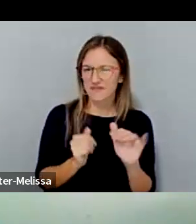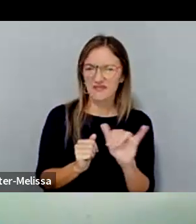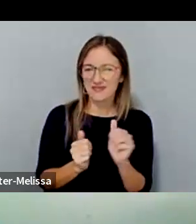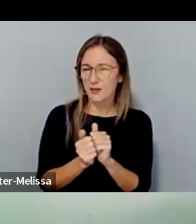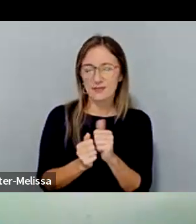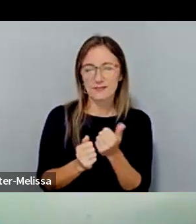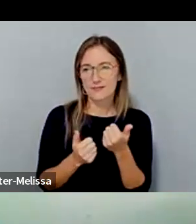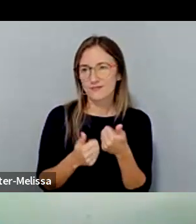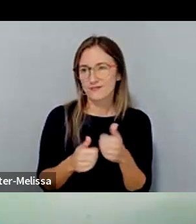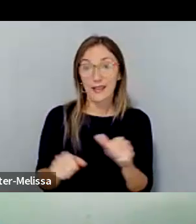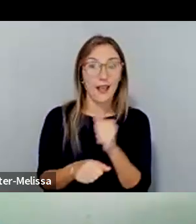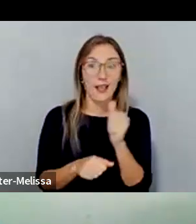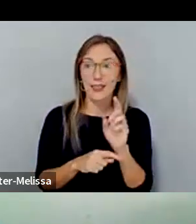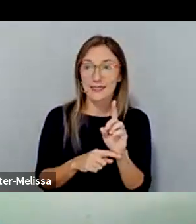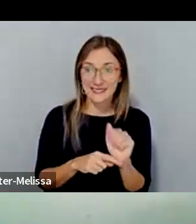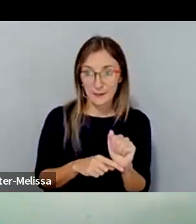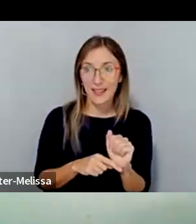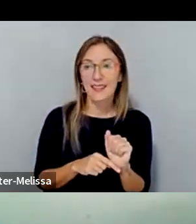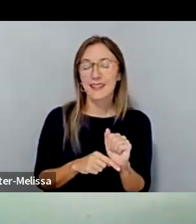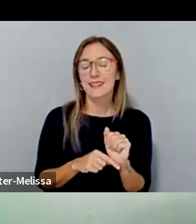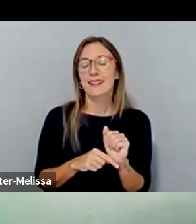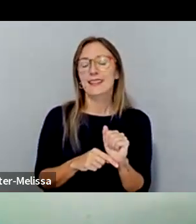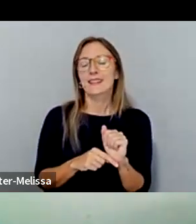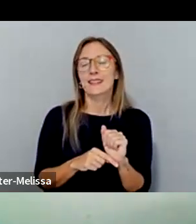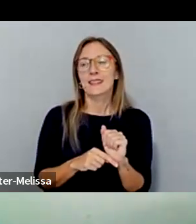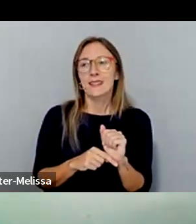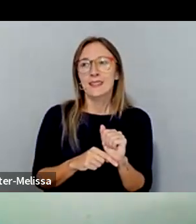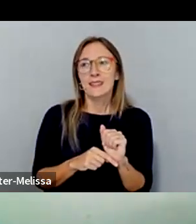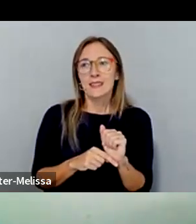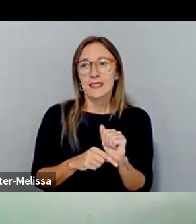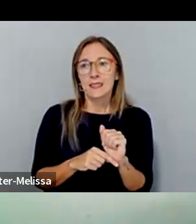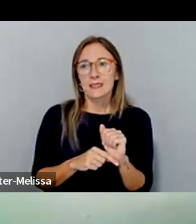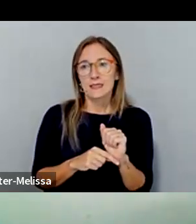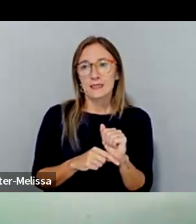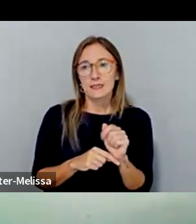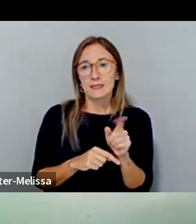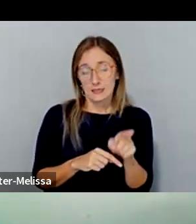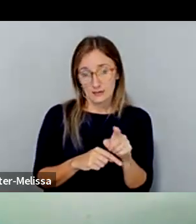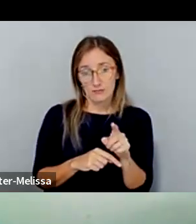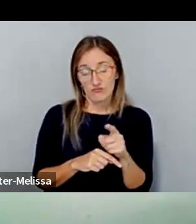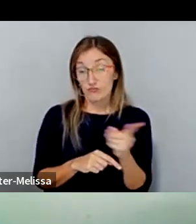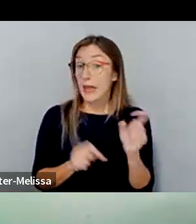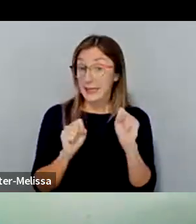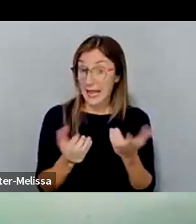it seems like the process for that would be the same as with any other